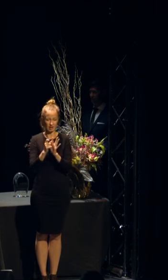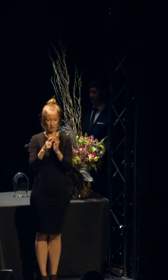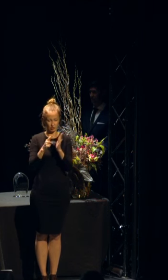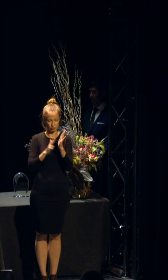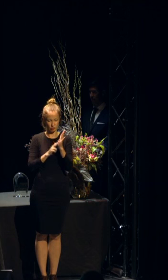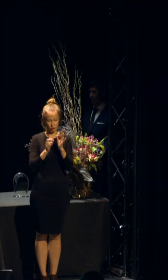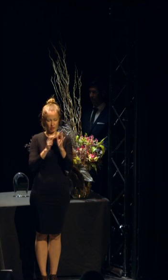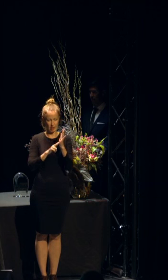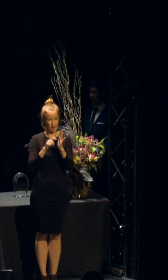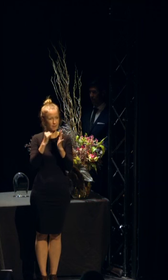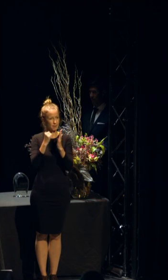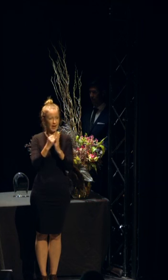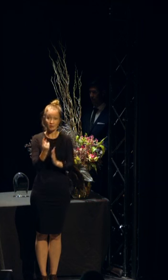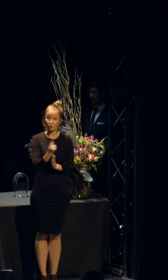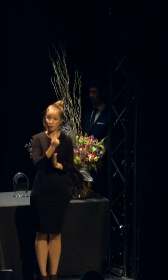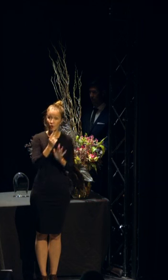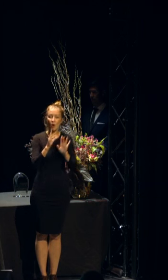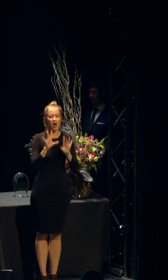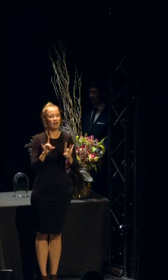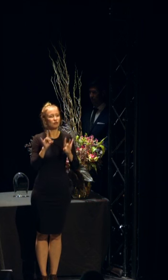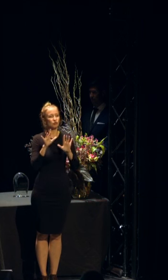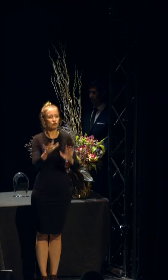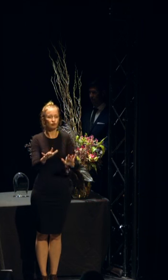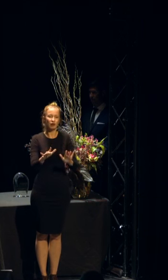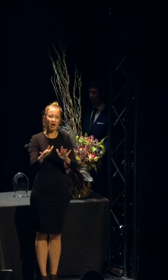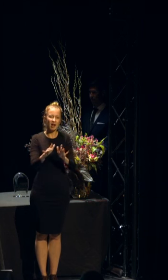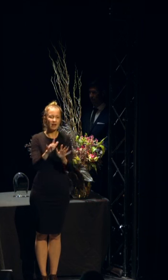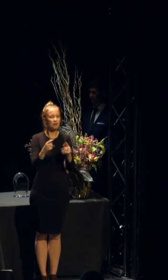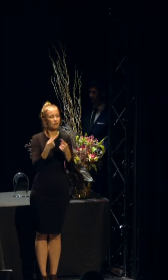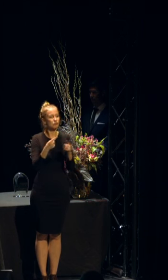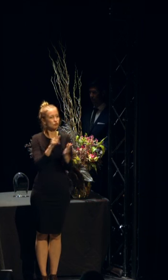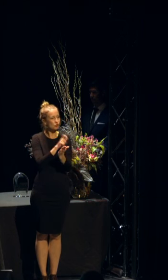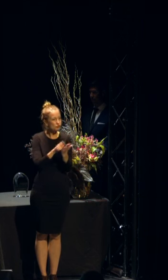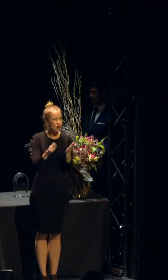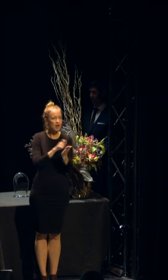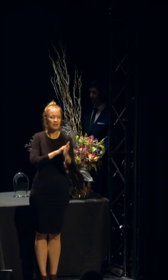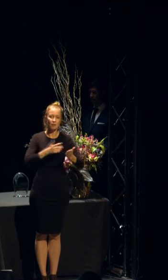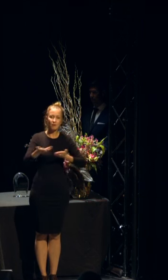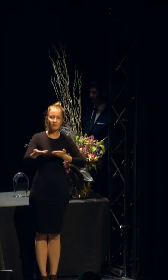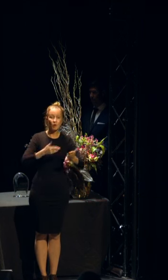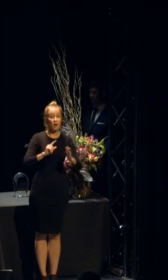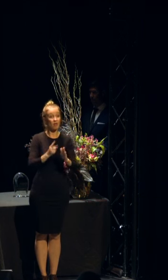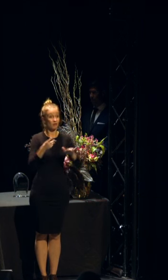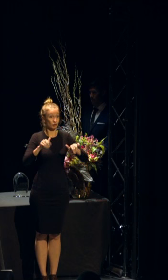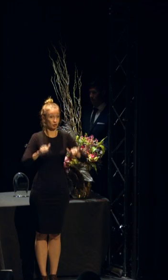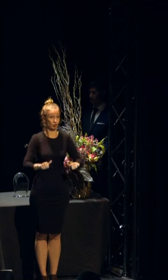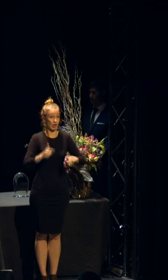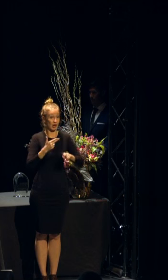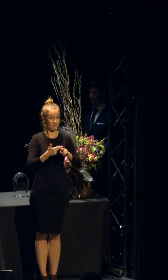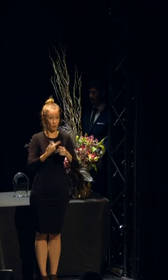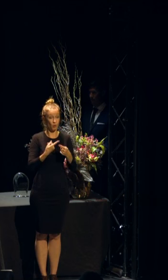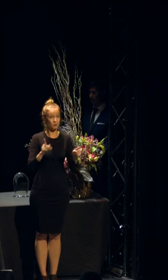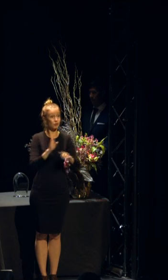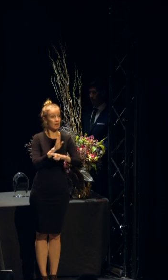acclaimed Australian composer, performer, and the first chair of the Council's Music Board.